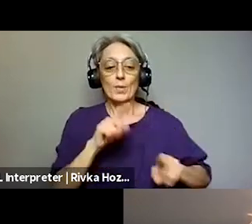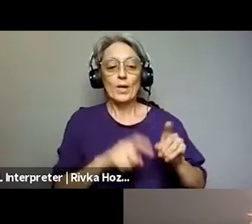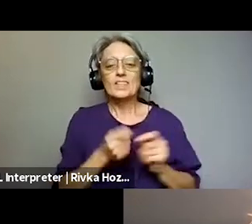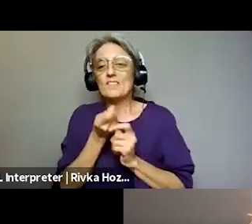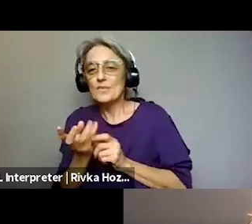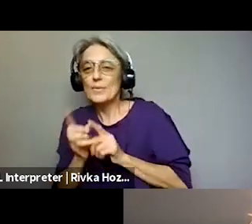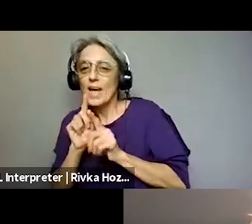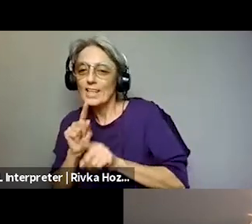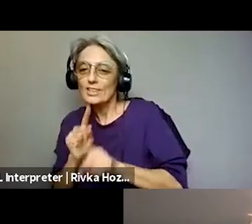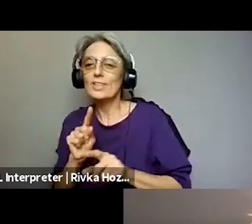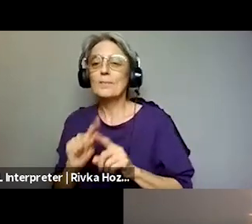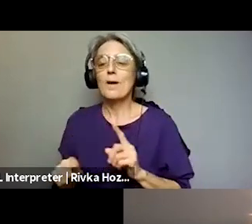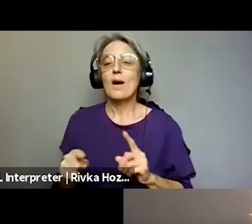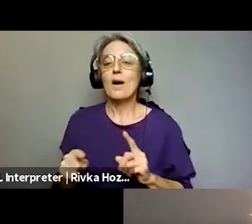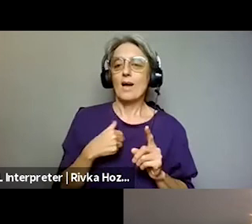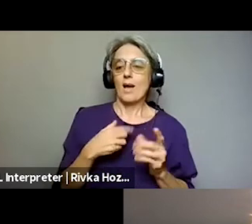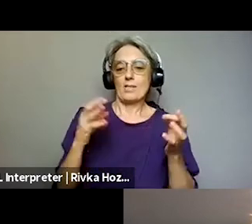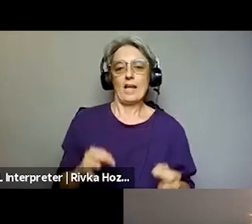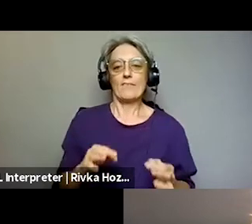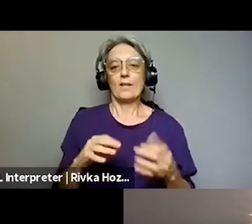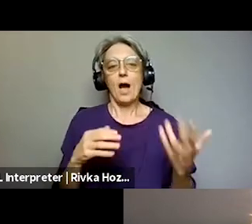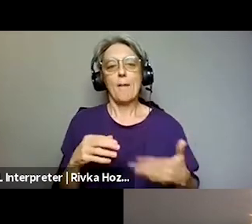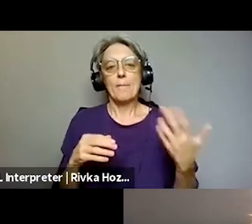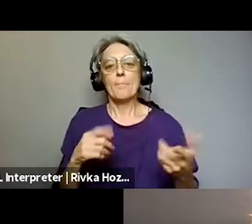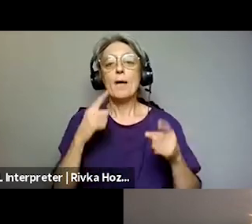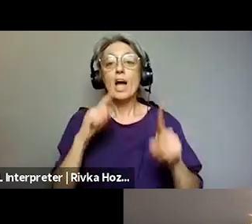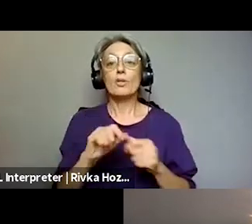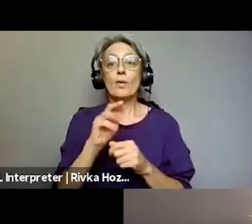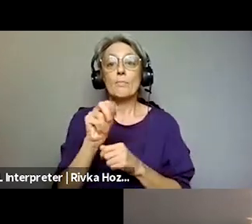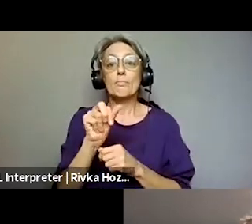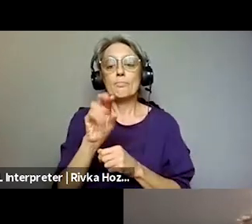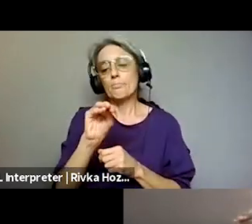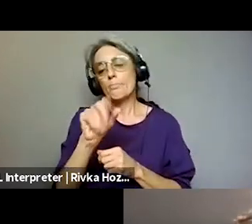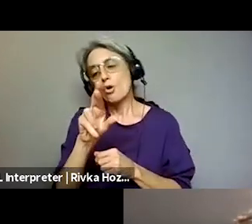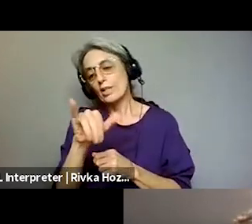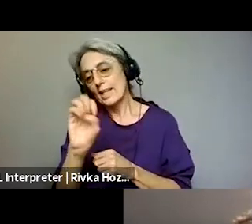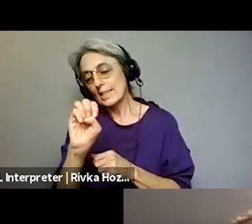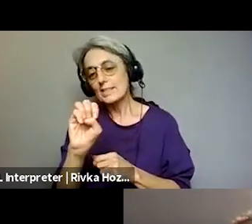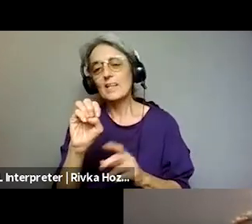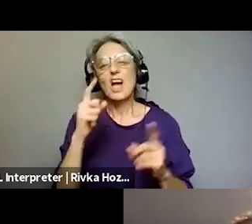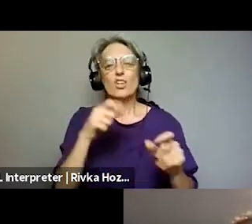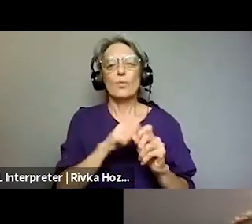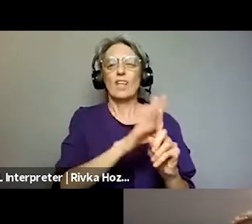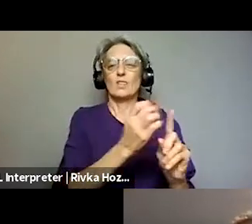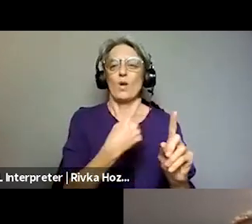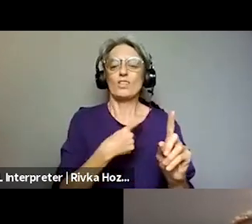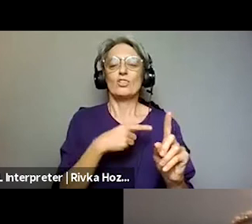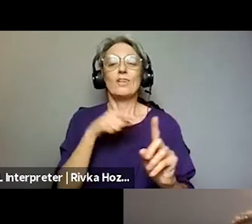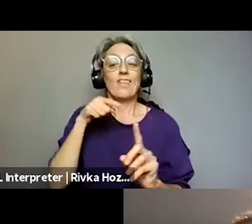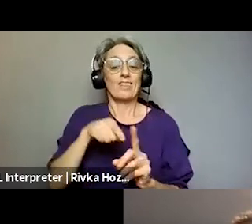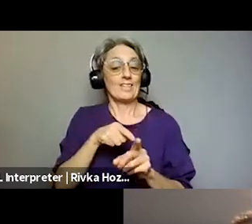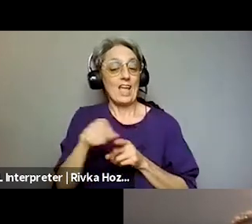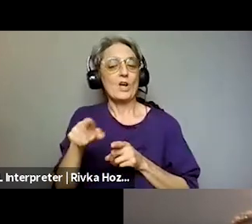and I completely agree with Maurice that this is an area that we really need to focus in on.